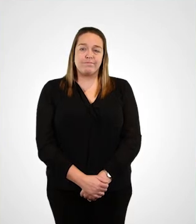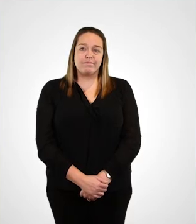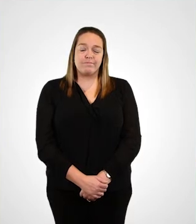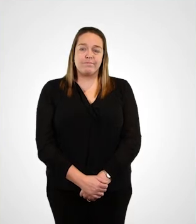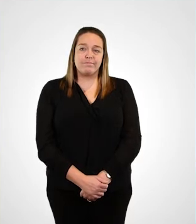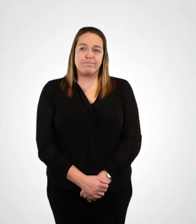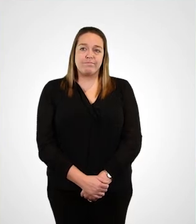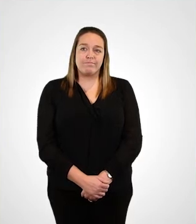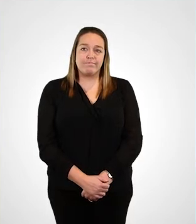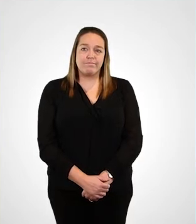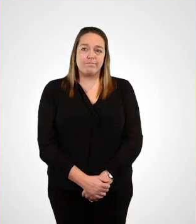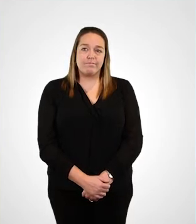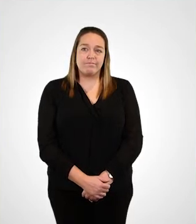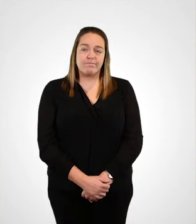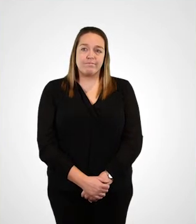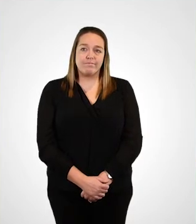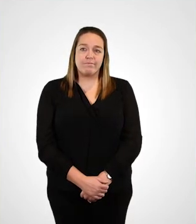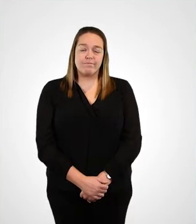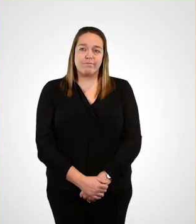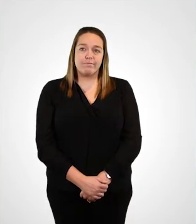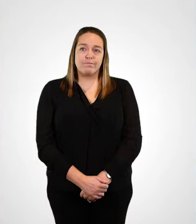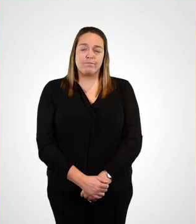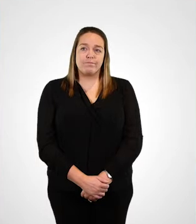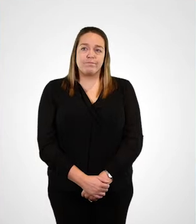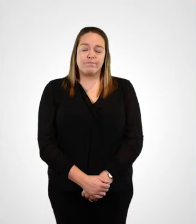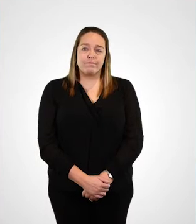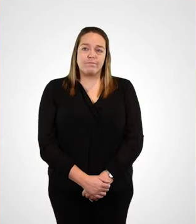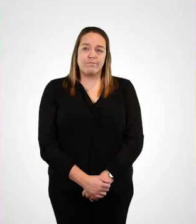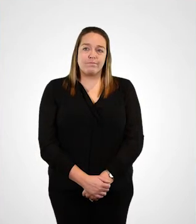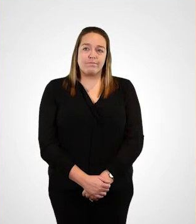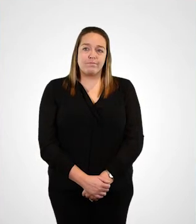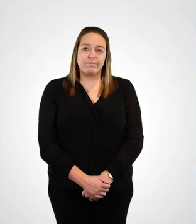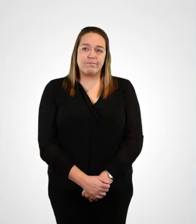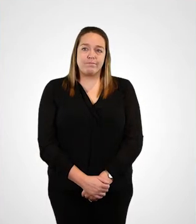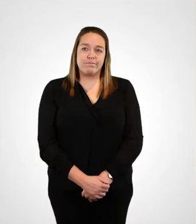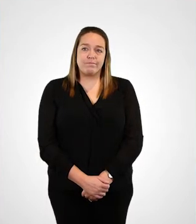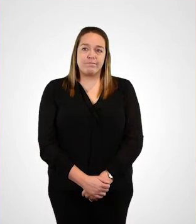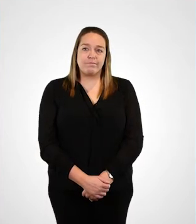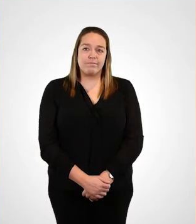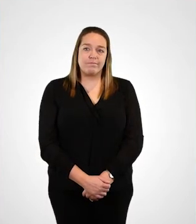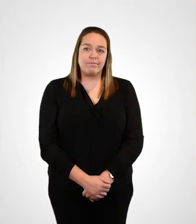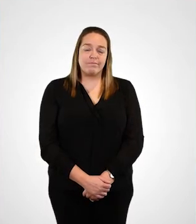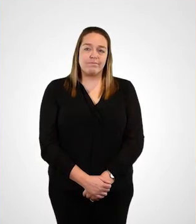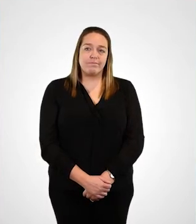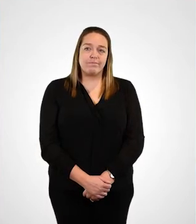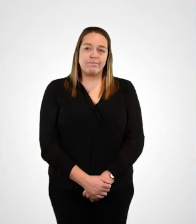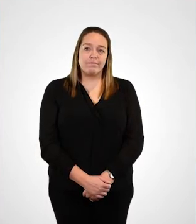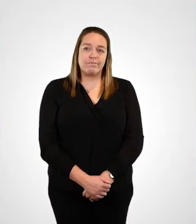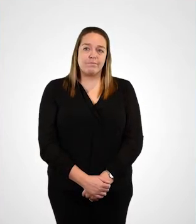Fat. Mmm-hmm. Feet and fat. Are you ready?